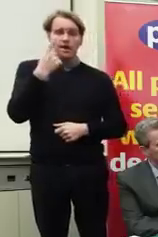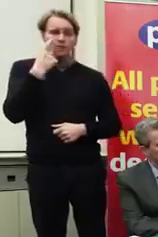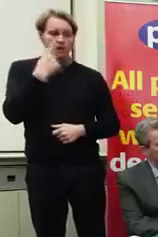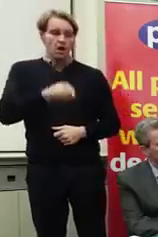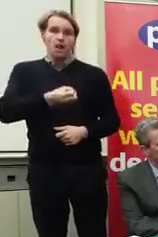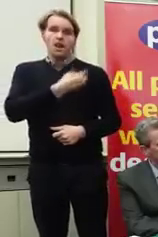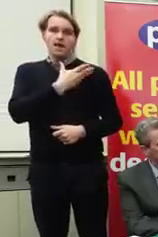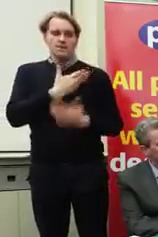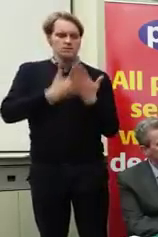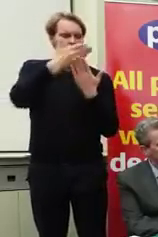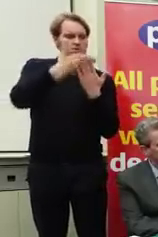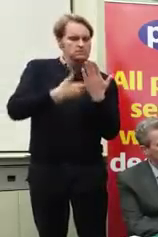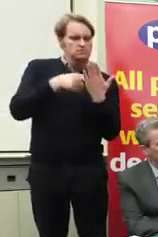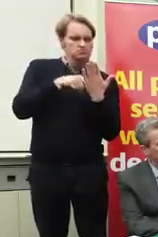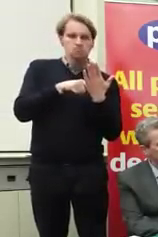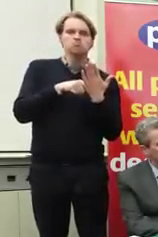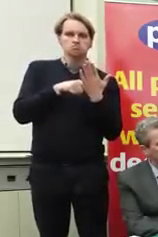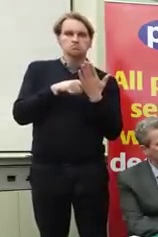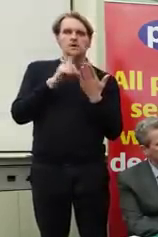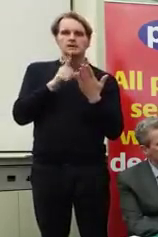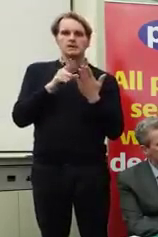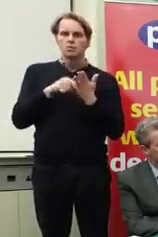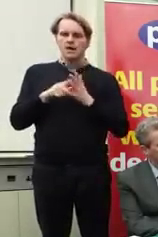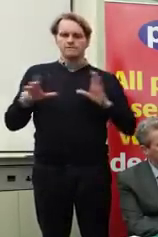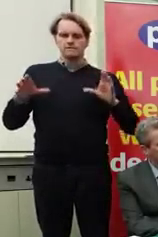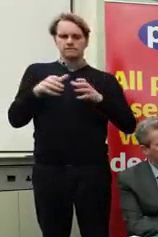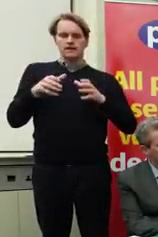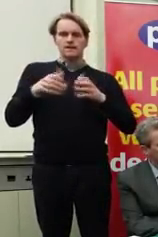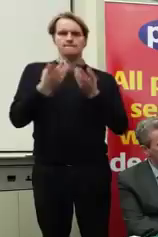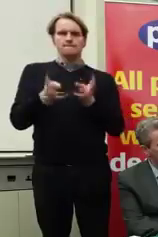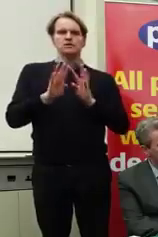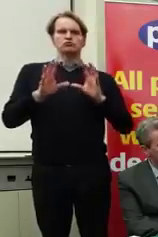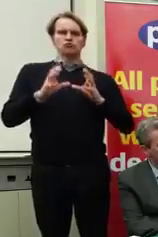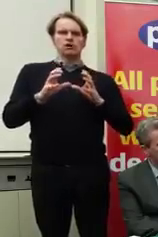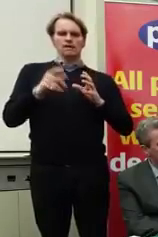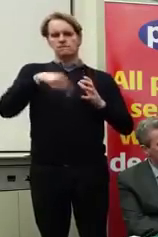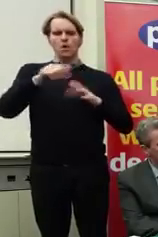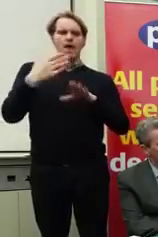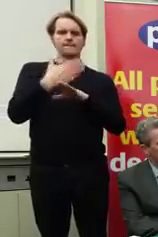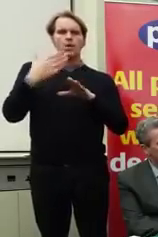we said we'd bring forward, we'd establish a ministry for employment that's what's happened in the past, that ministry for employment will ensure that